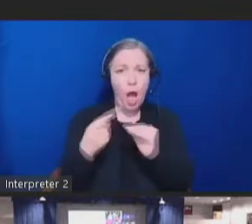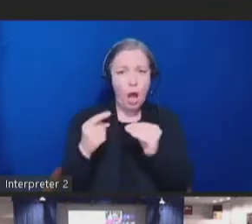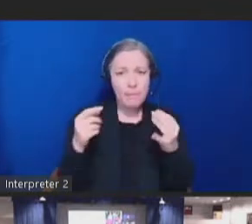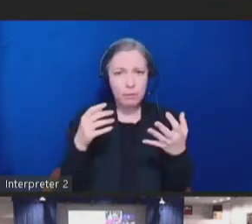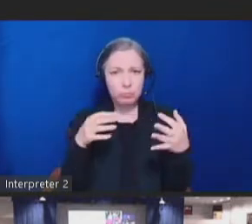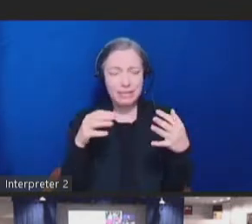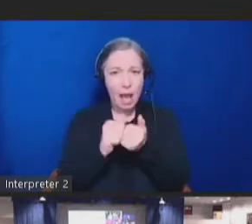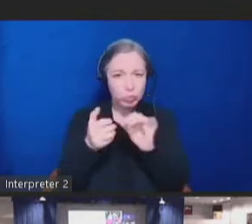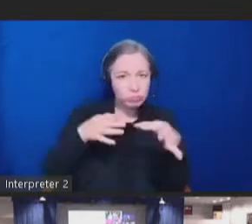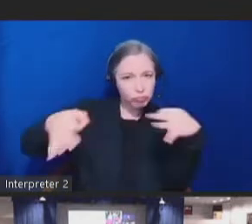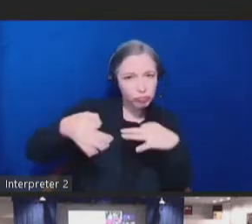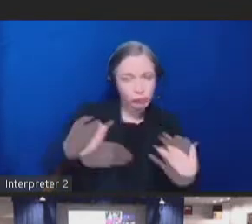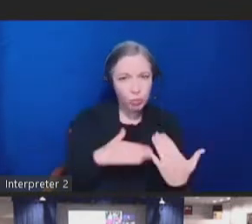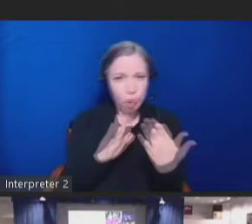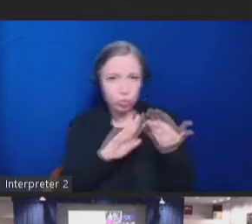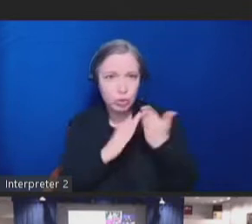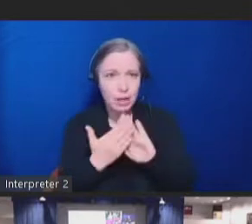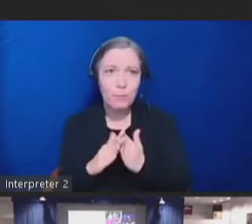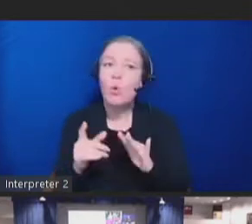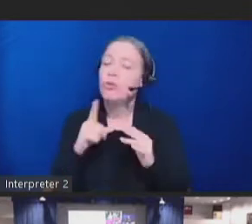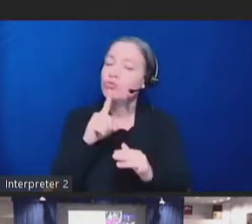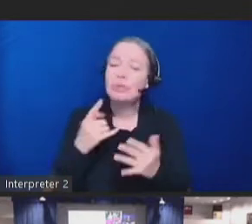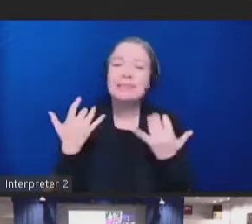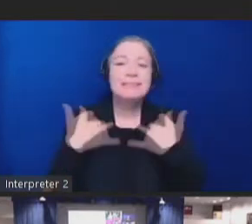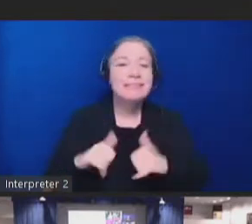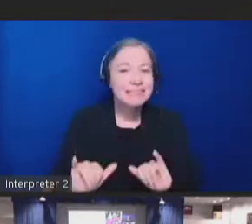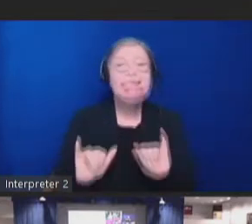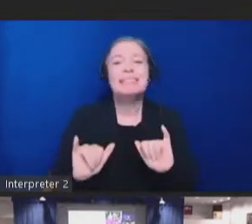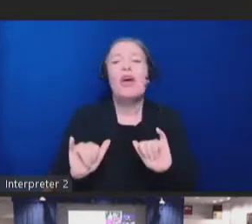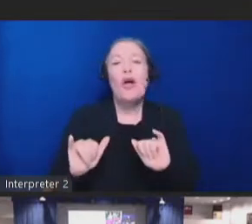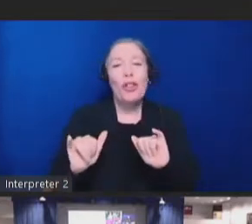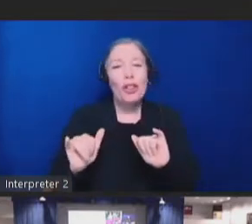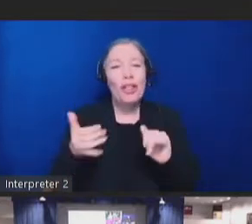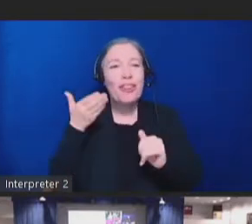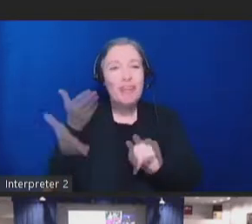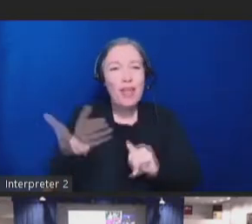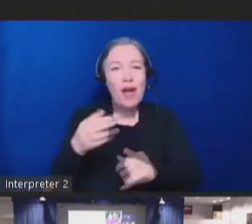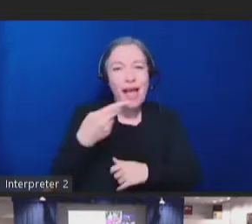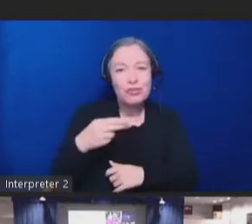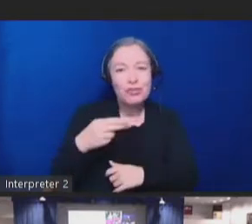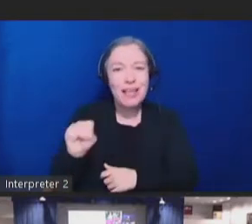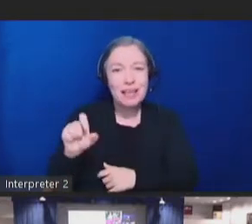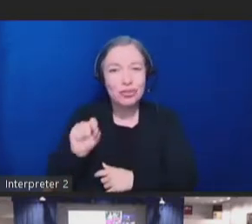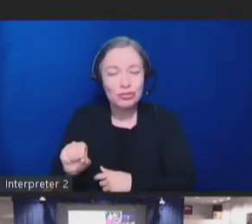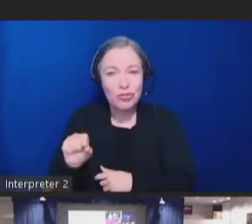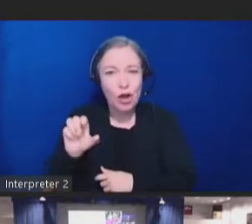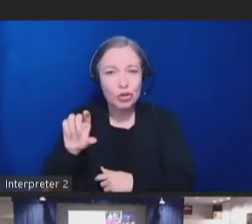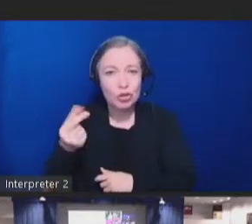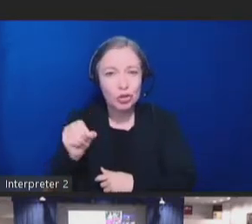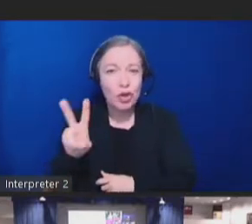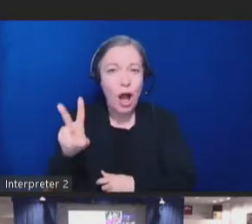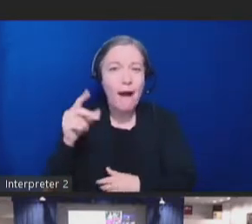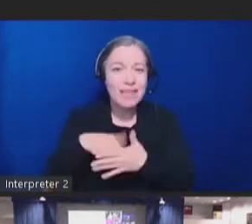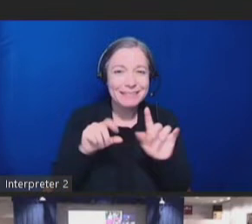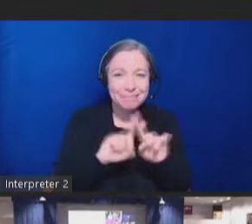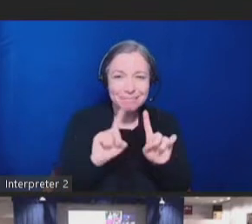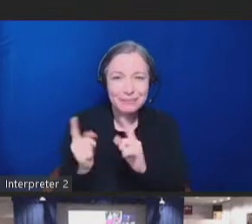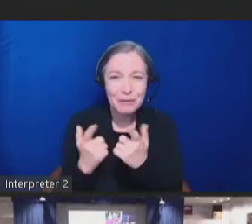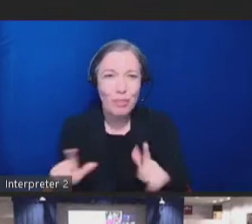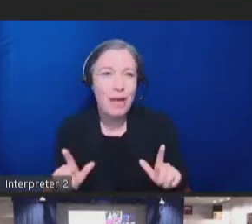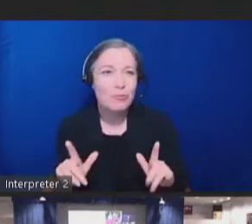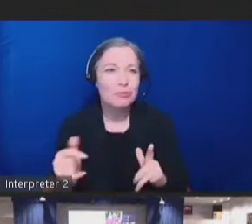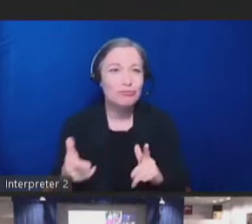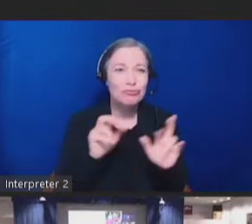at wecandothis.hhs.gov. And this isn't on the slide, but the numbers speak to this commitment.